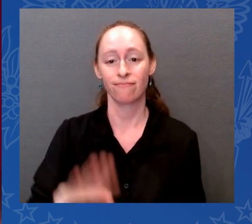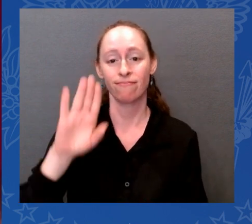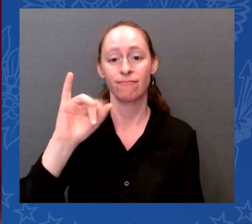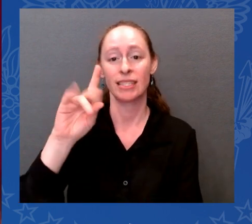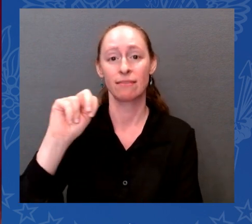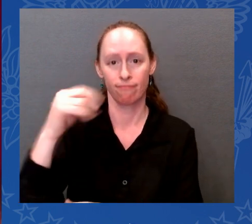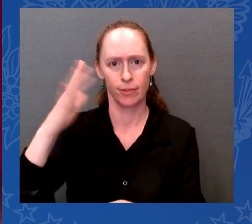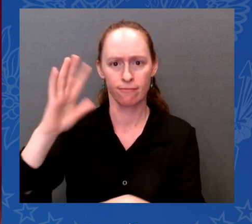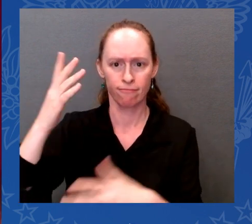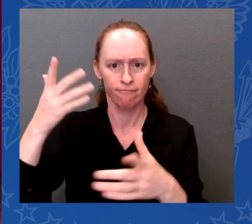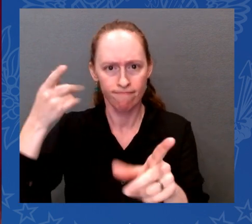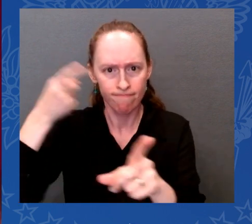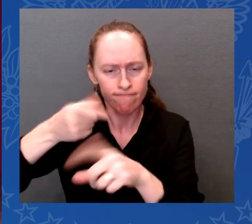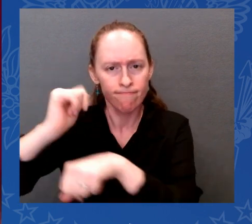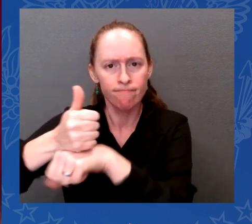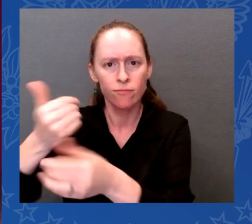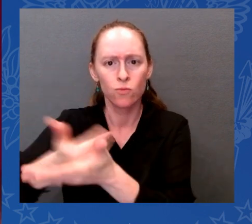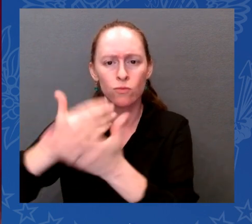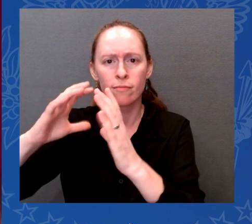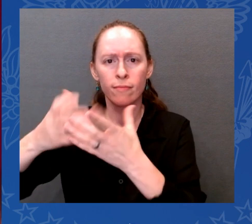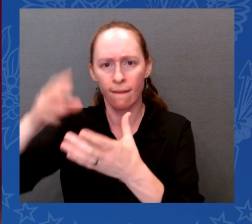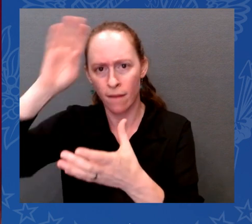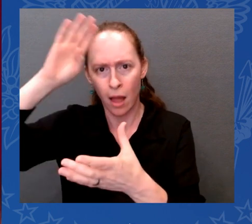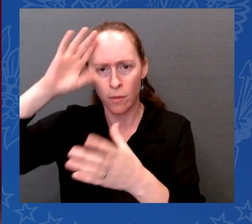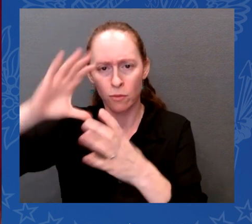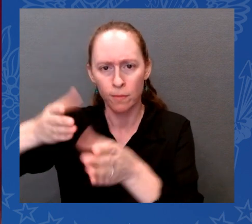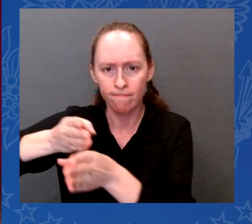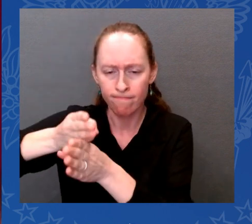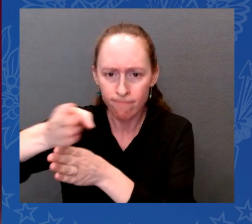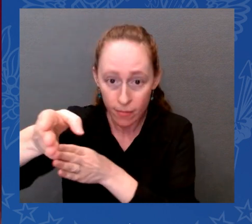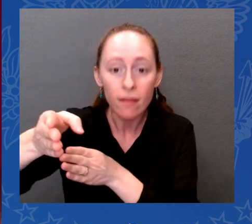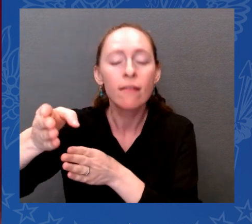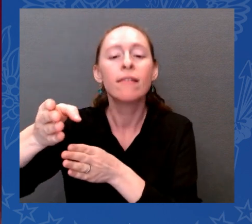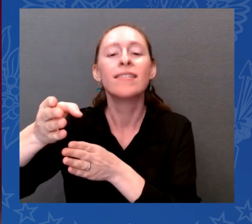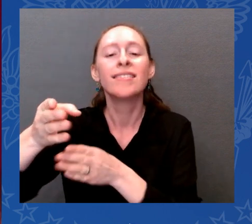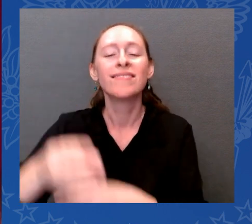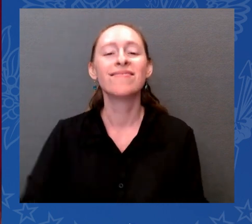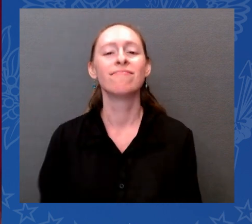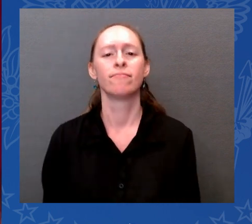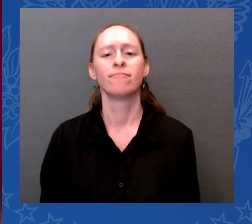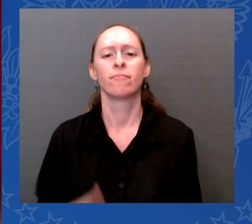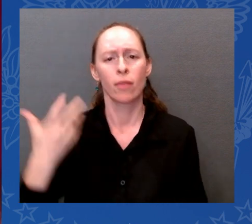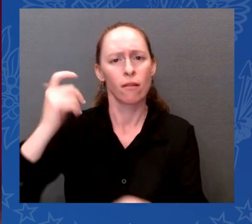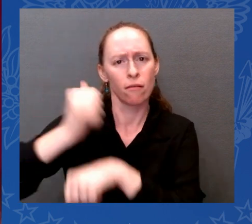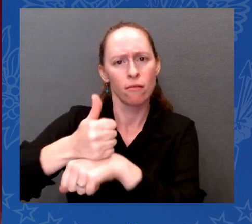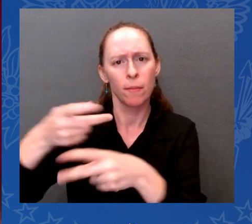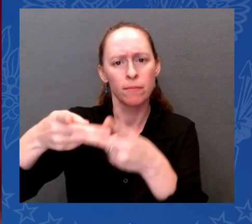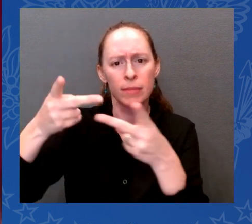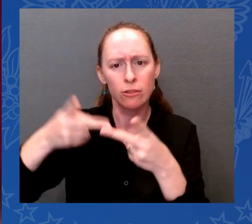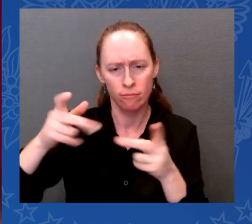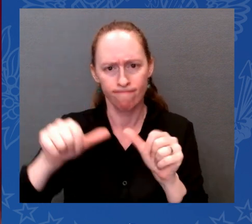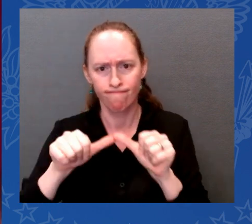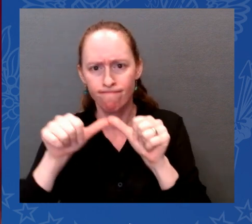and served in that capacity continuously until his election as vice president of the United States,